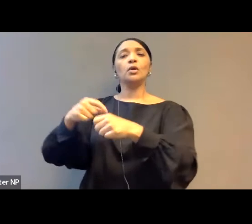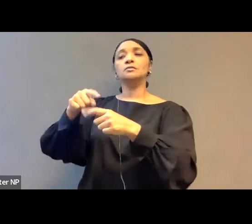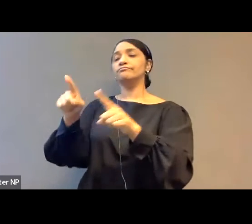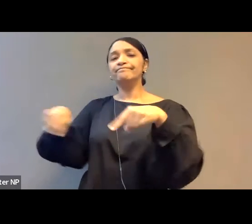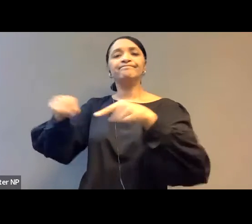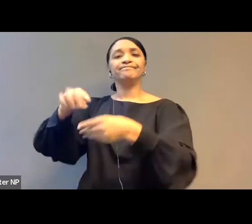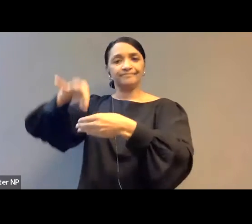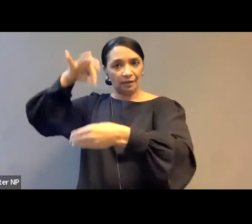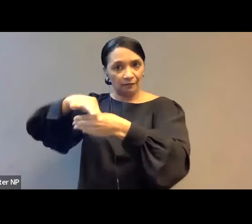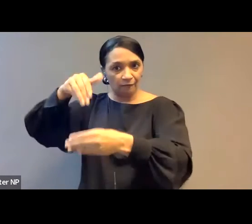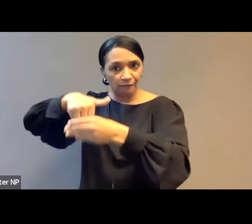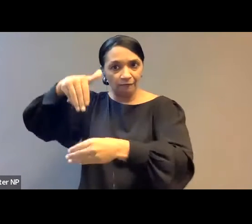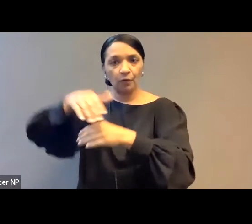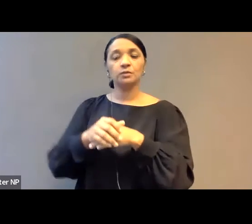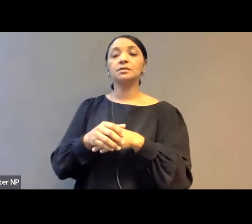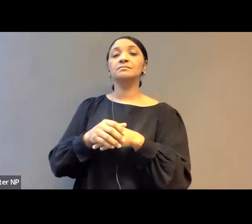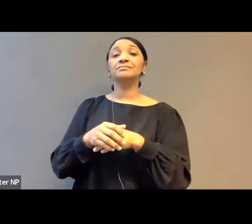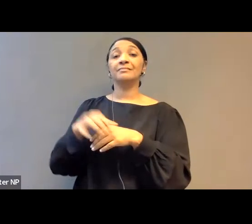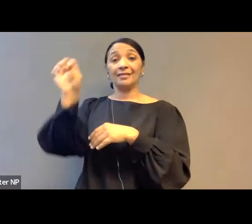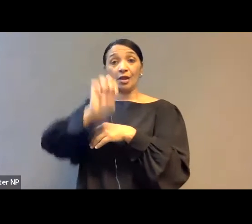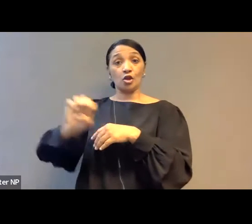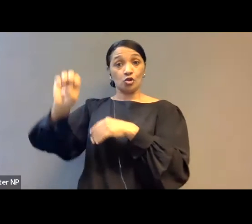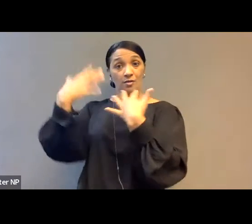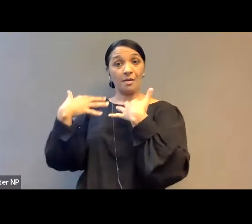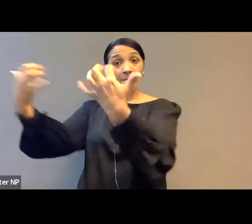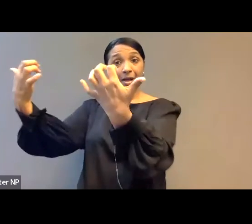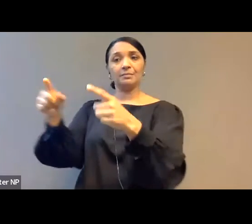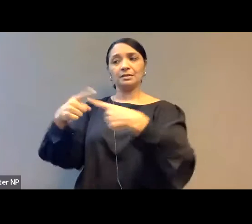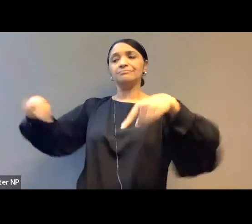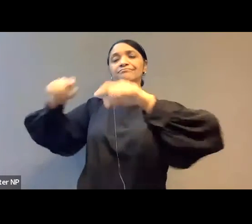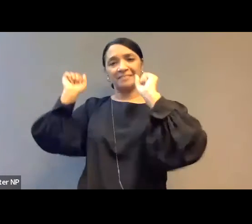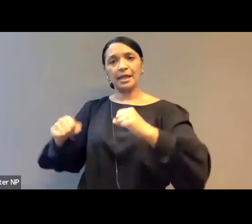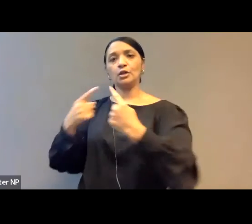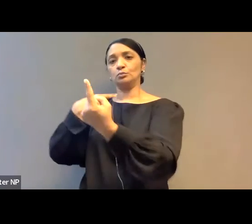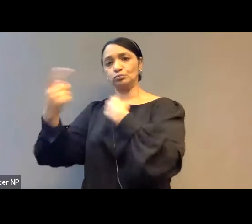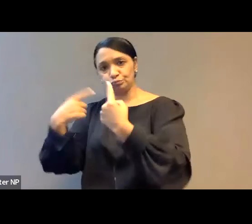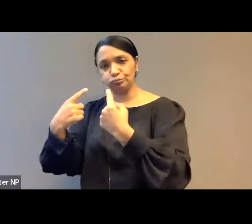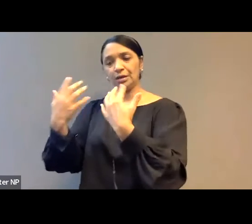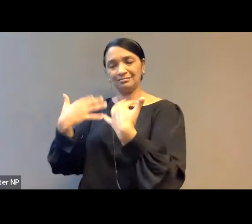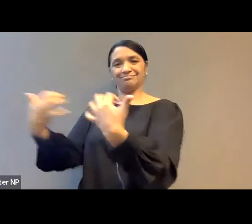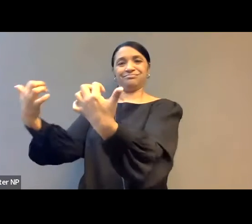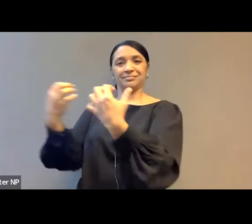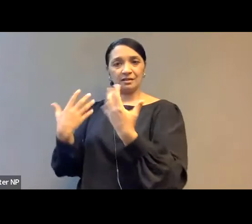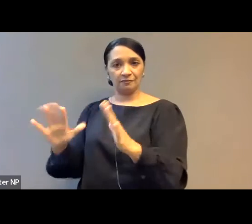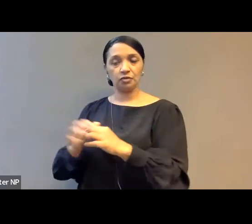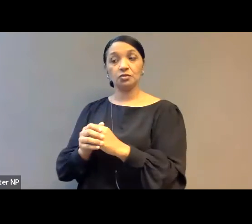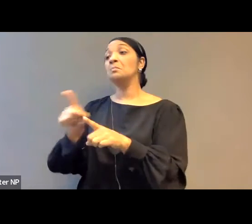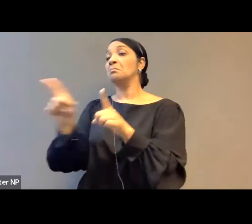The report of the European Parliament is basically its negotiating position, the text they will try to defend.